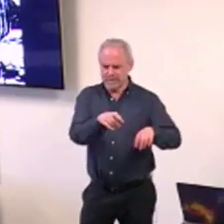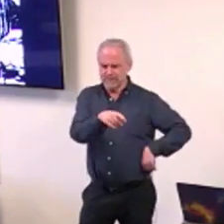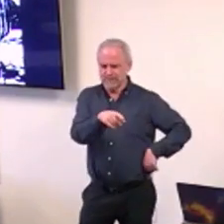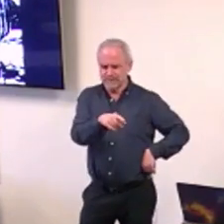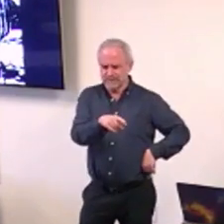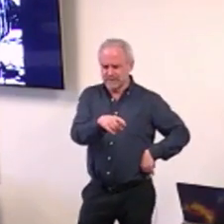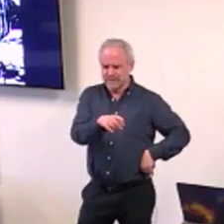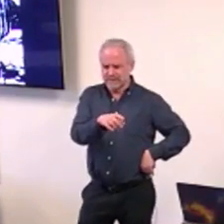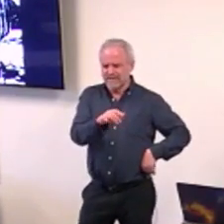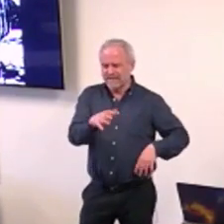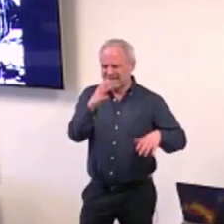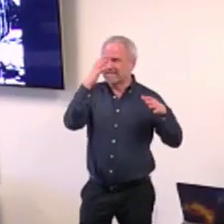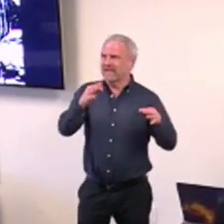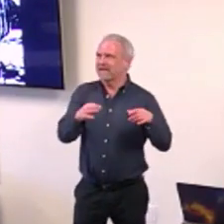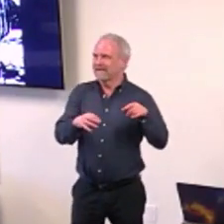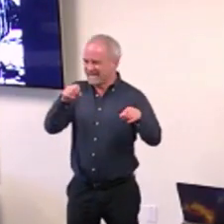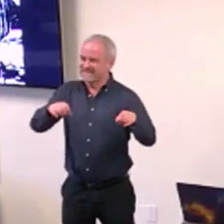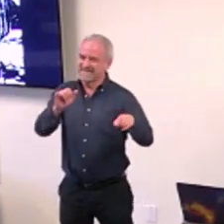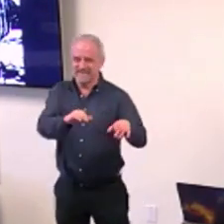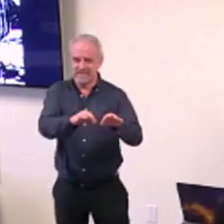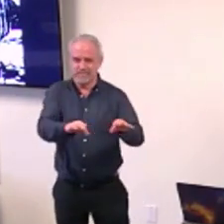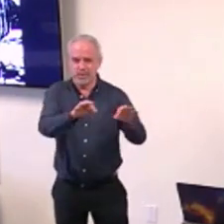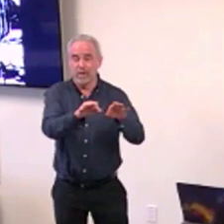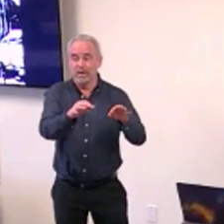you now become allegedly disabled. That's one example.